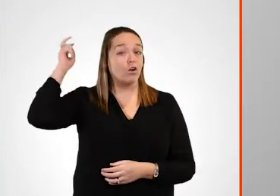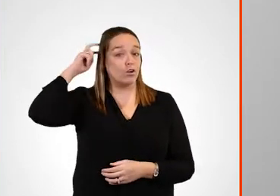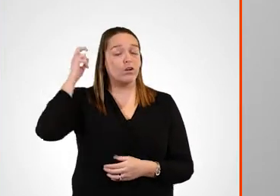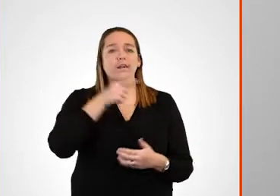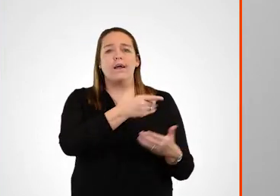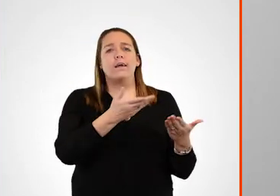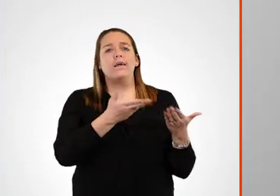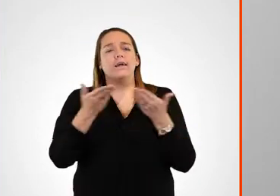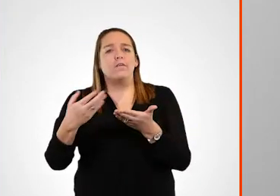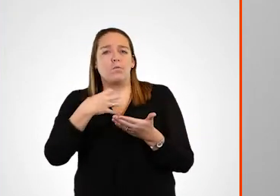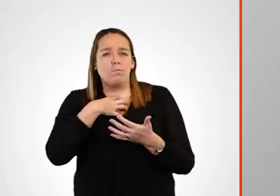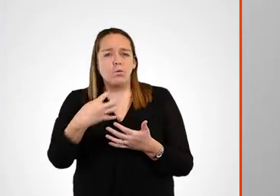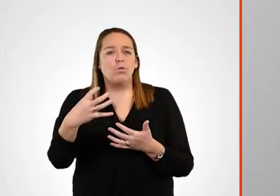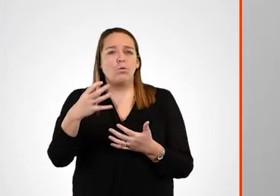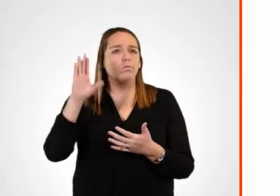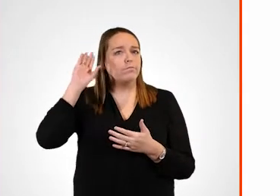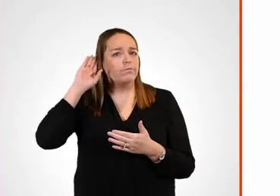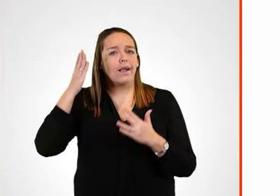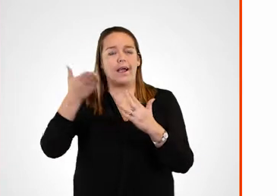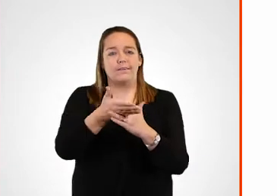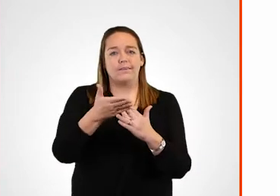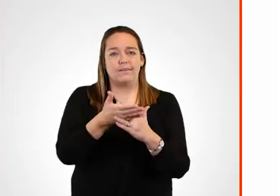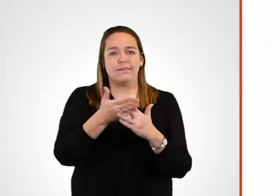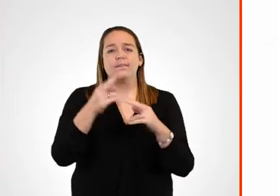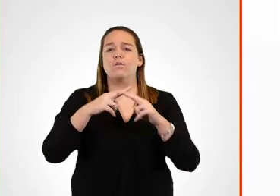increased auditory access to conversational-intensity,